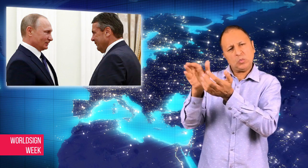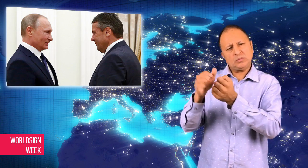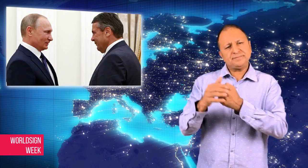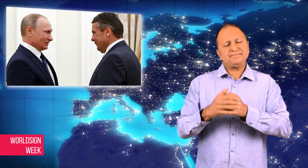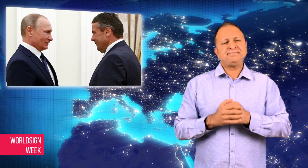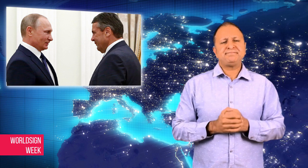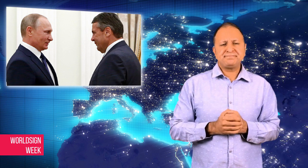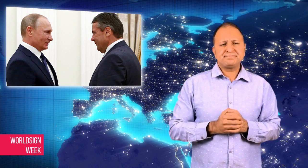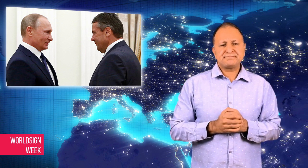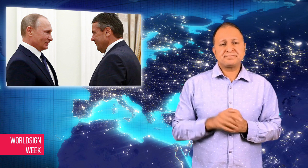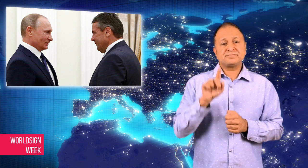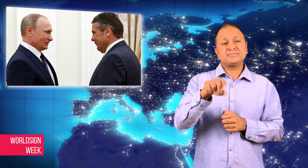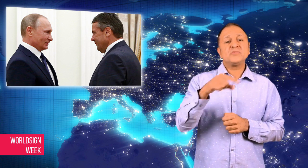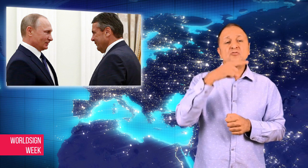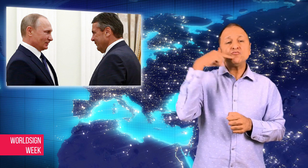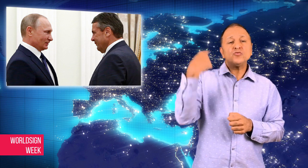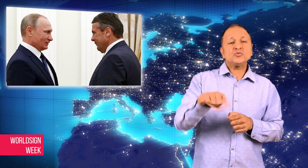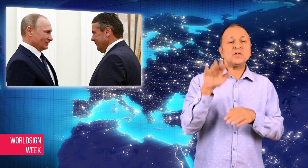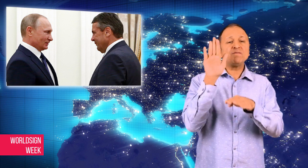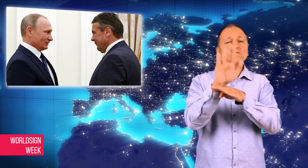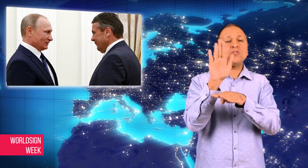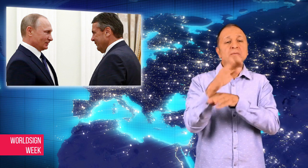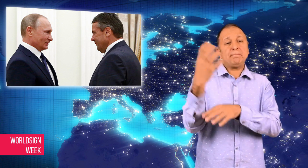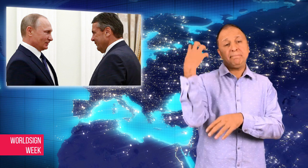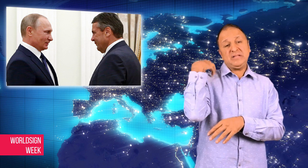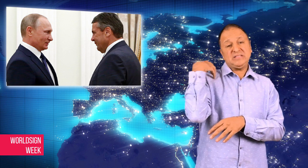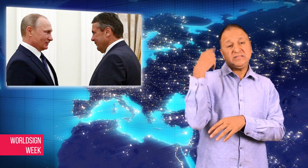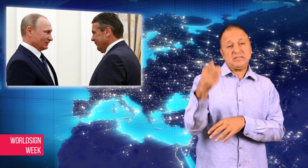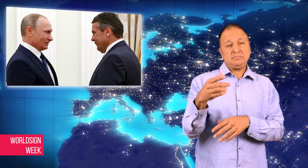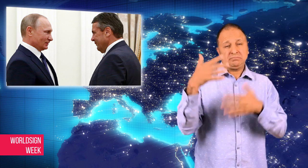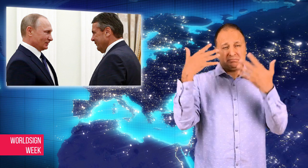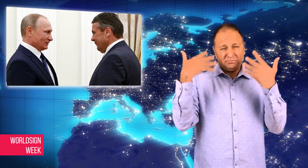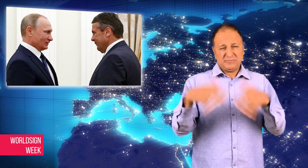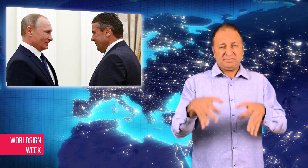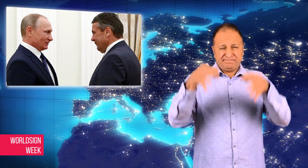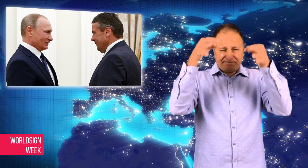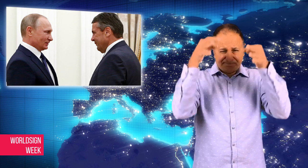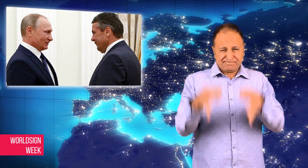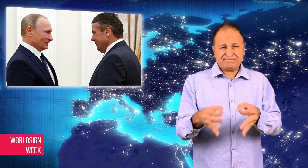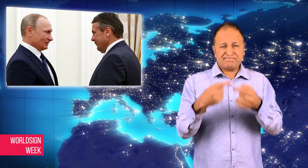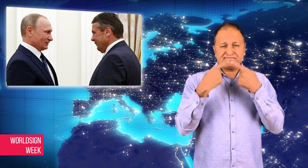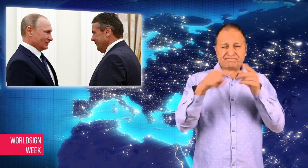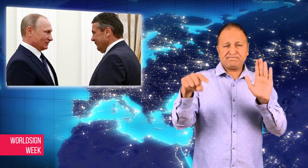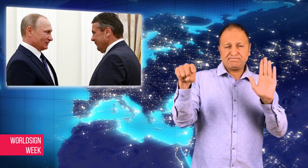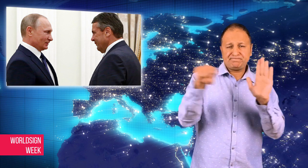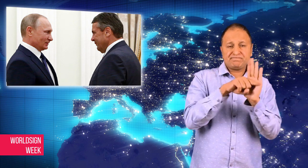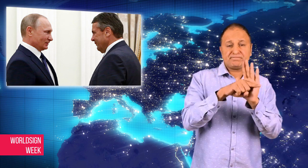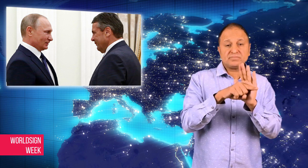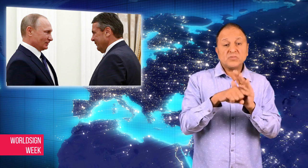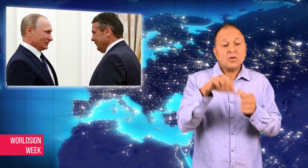ordered the reduction to no more than